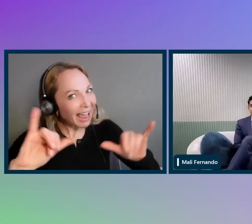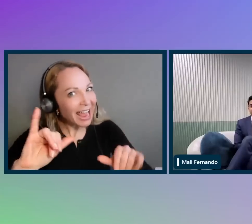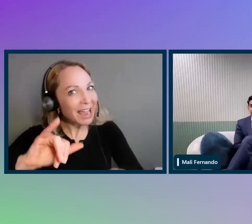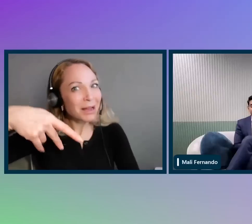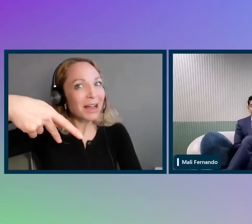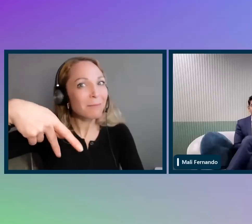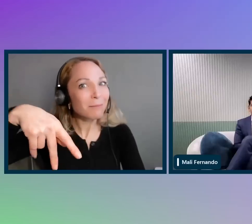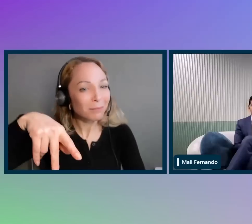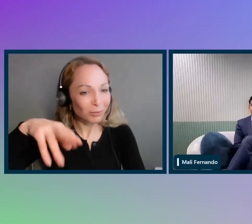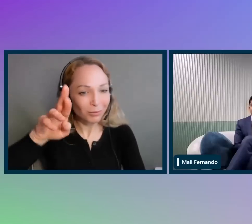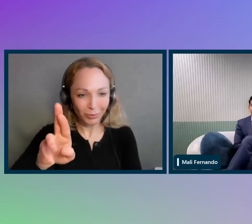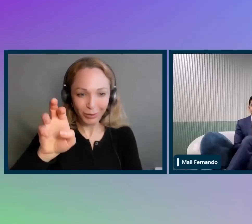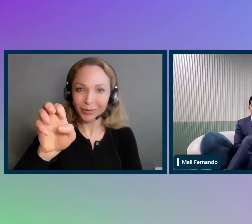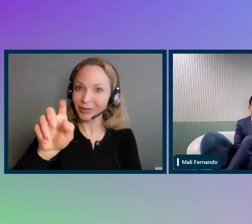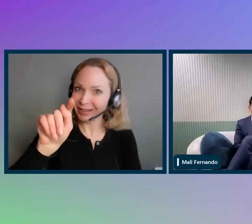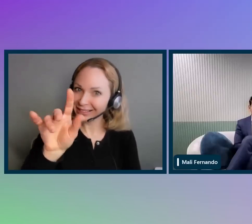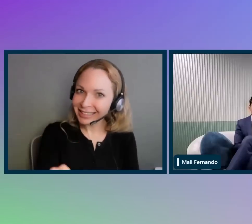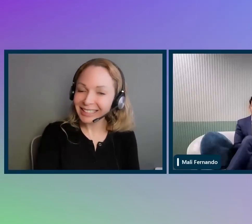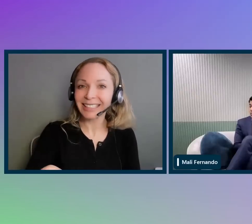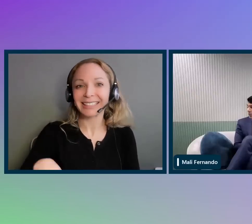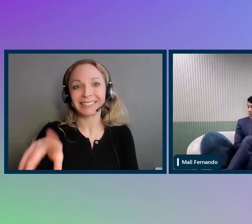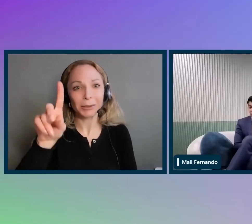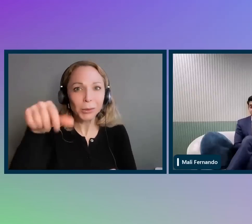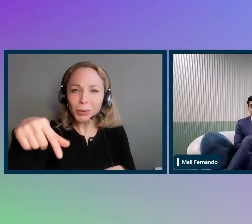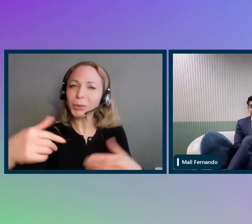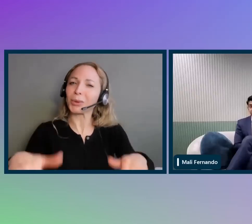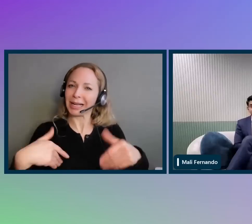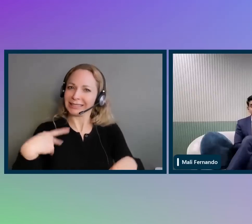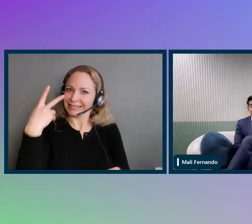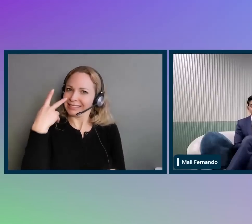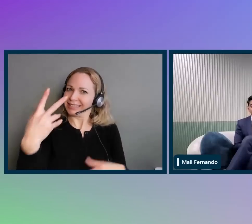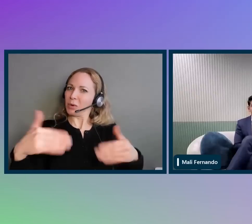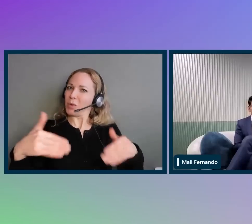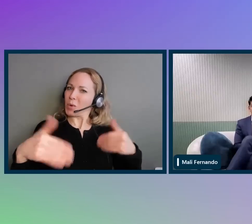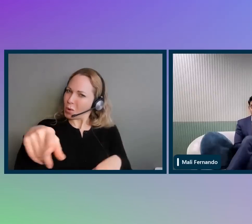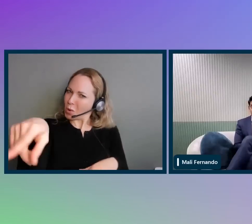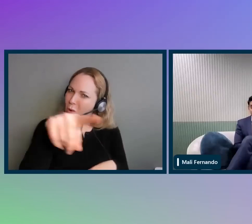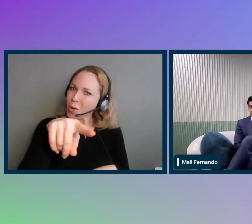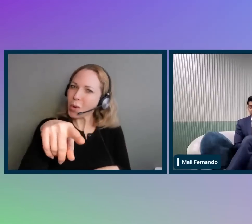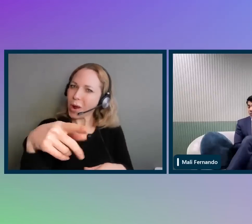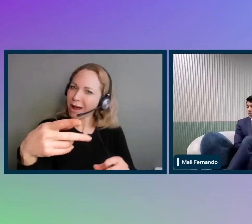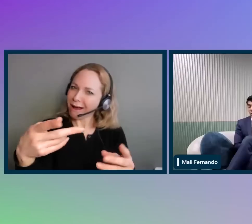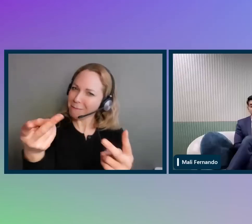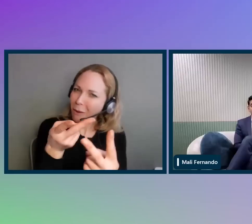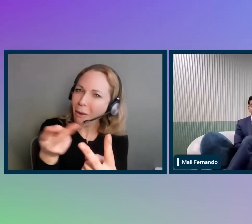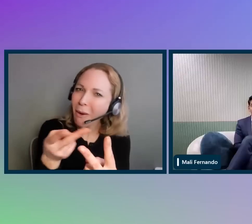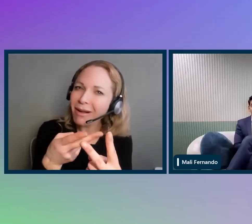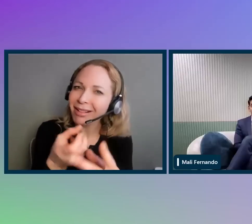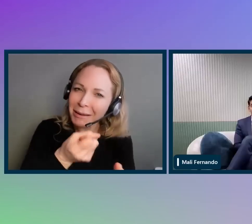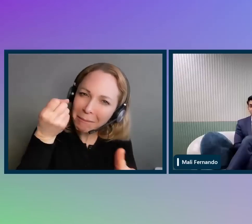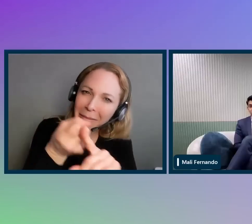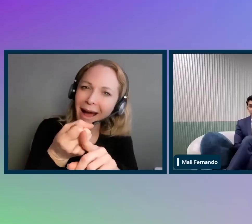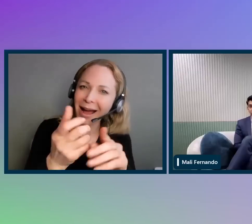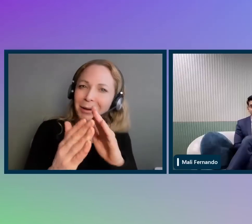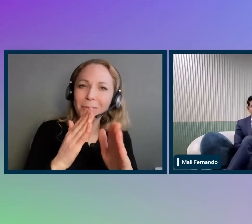and the impact you're having in your community, but also very seriously, comes speak to us, right? There's no joy like giving our knowledge away.